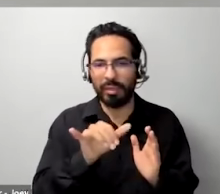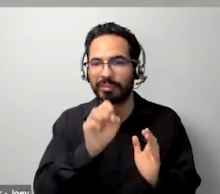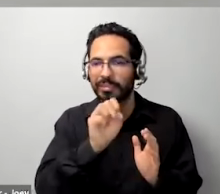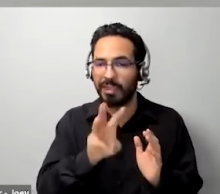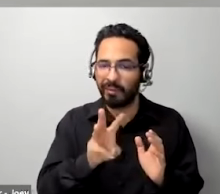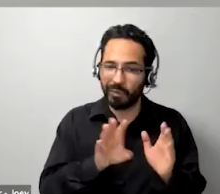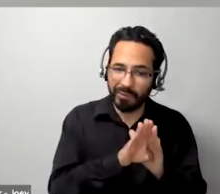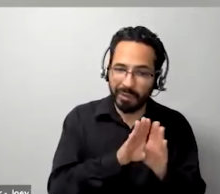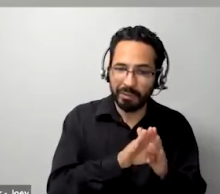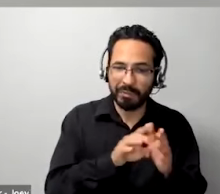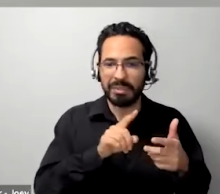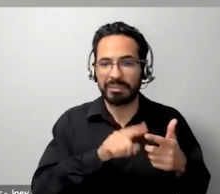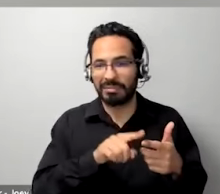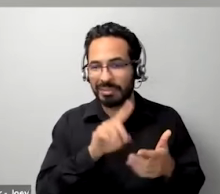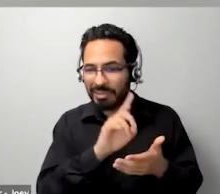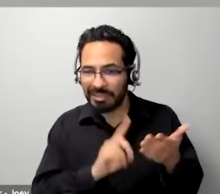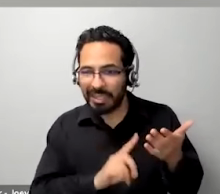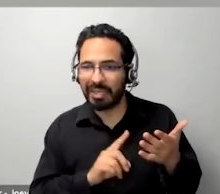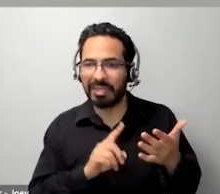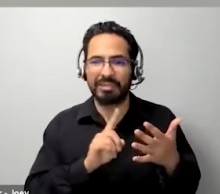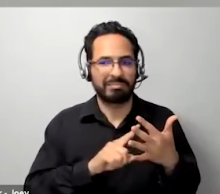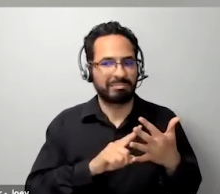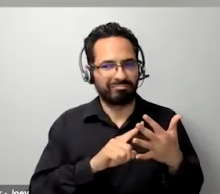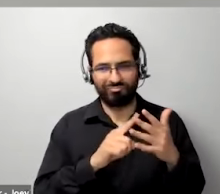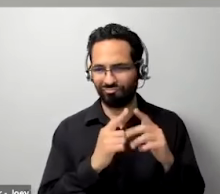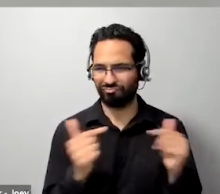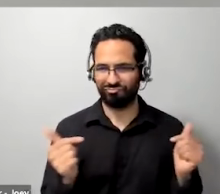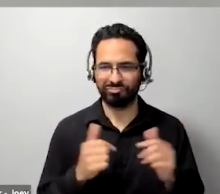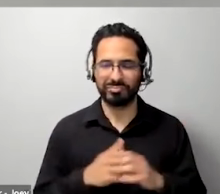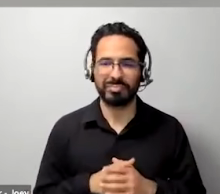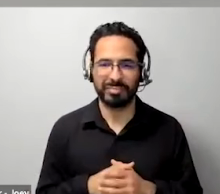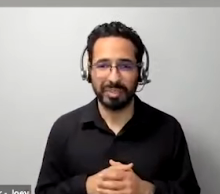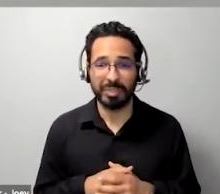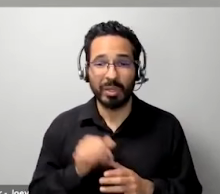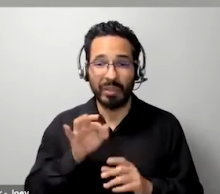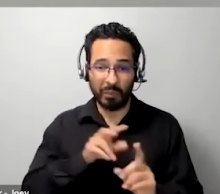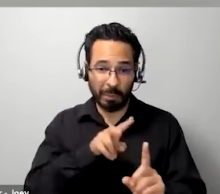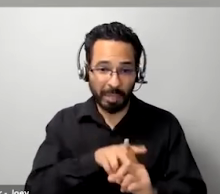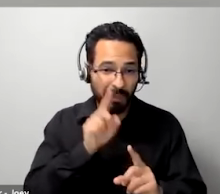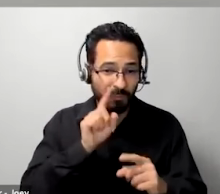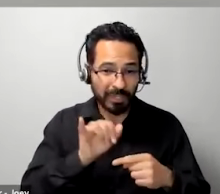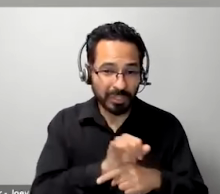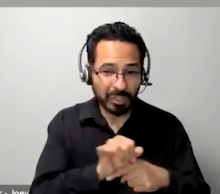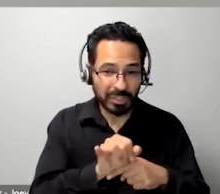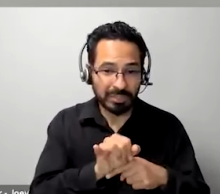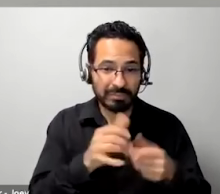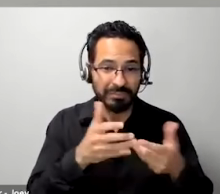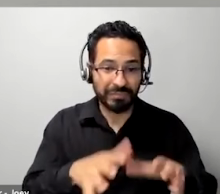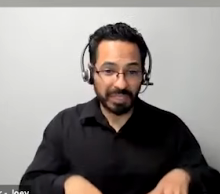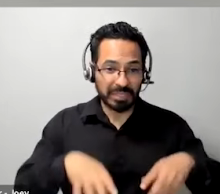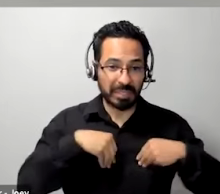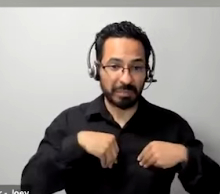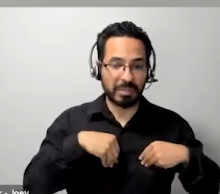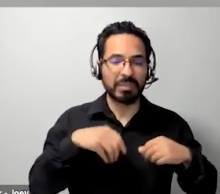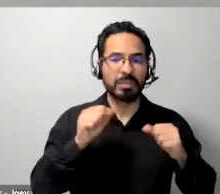if it's in design, whatever it may be. And so when you apply for that, if you get accepted, then you're able to indicate your interests,